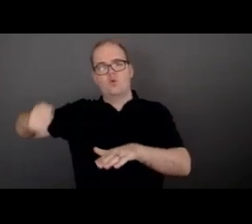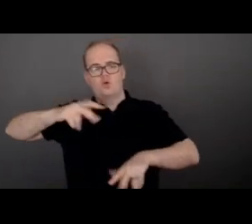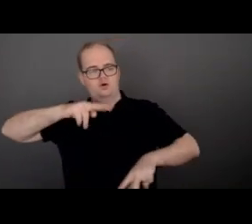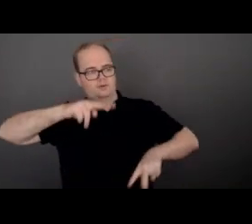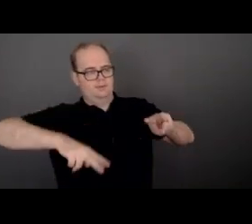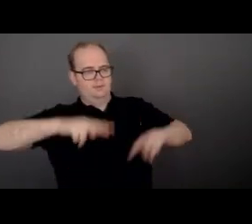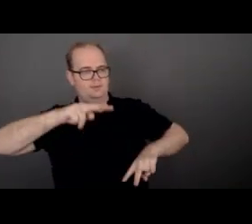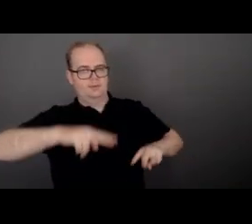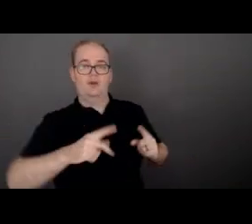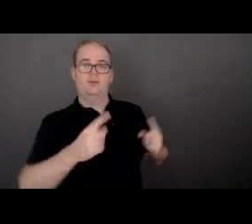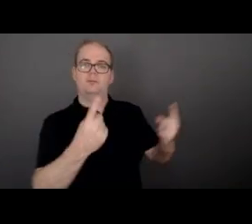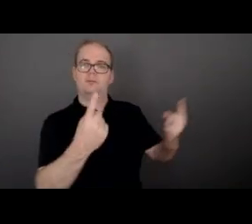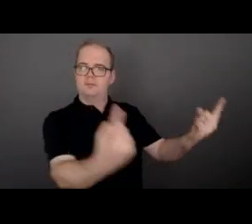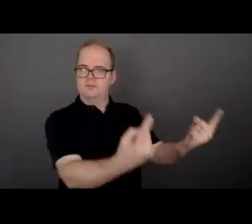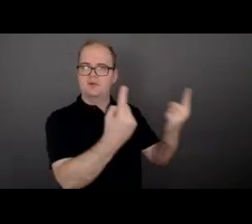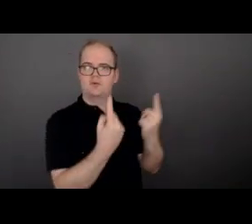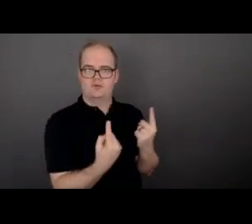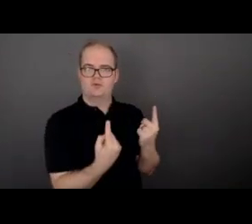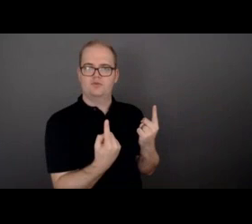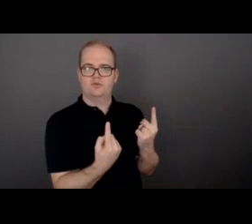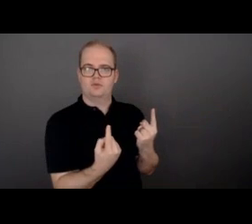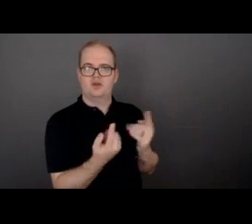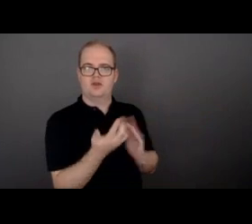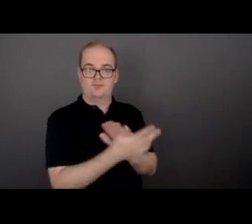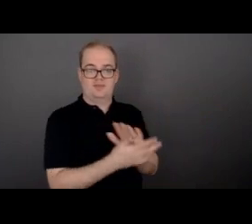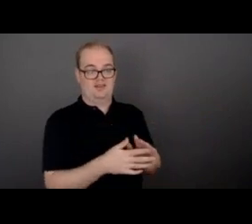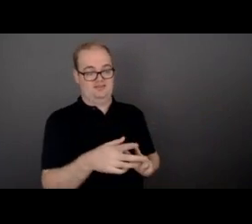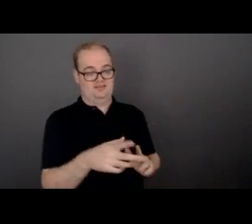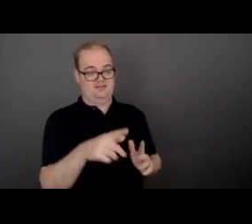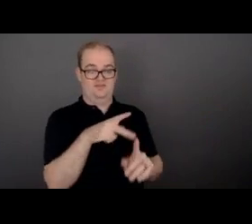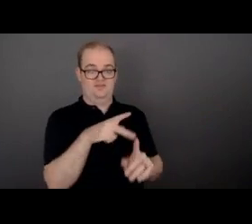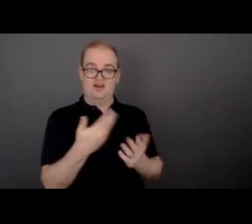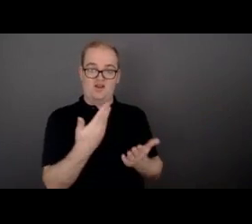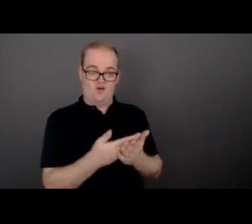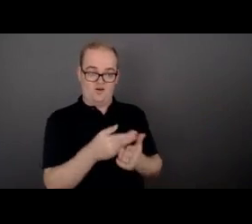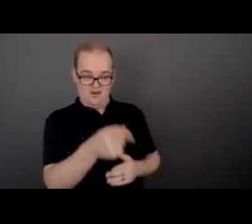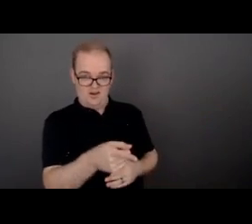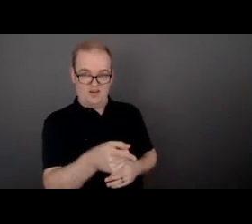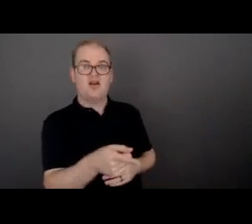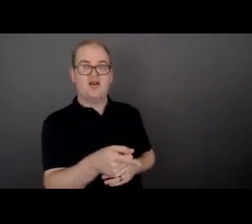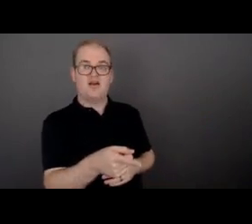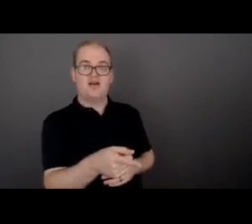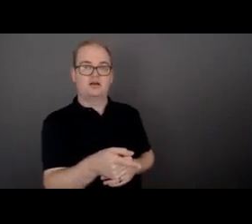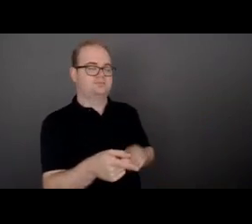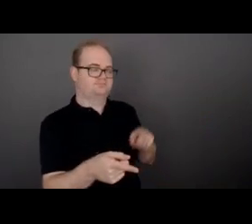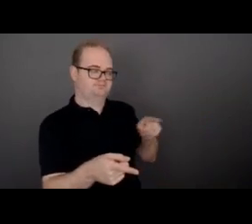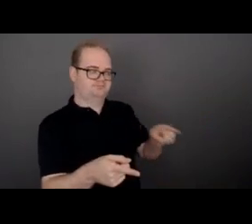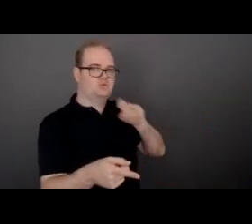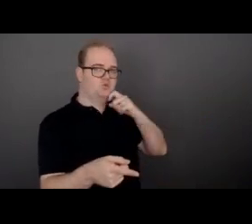that's used violence against them, but that will give them a great opportunity to provide